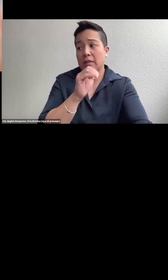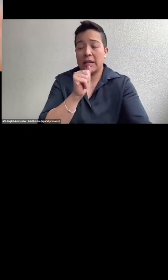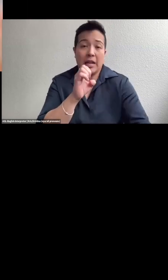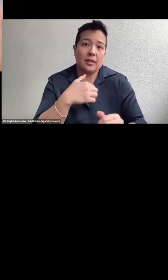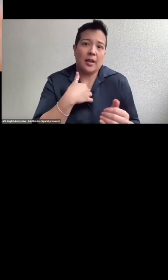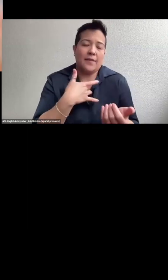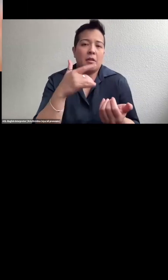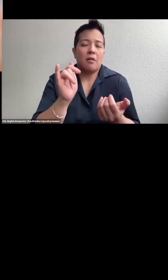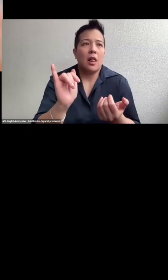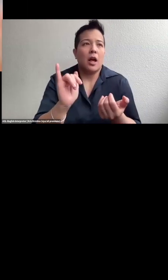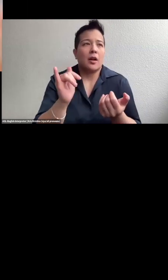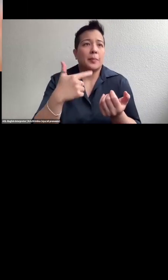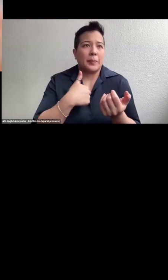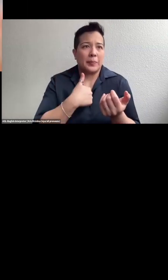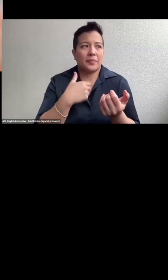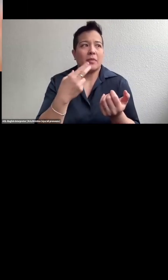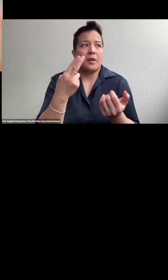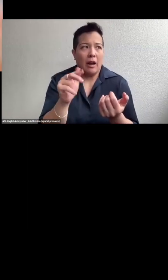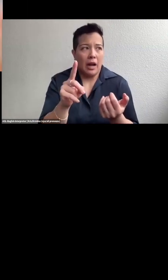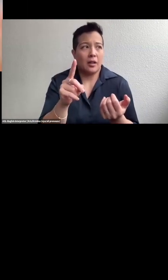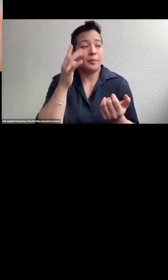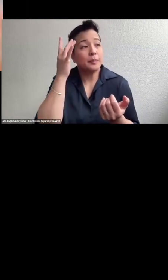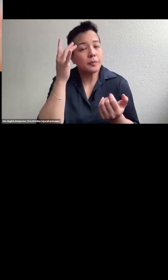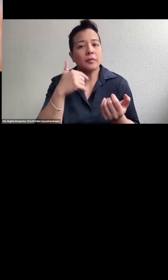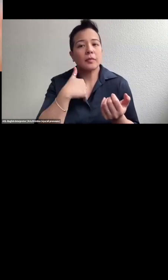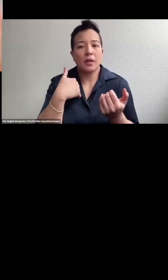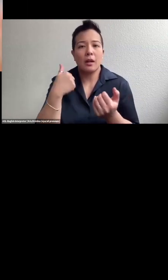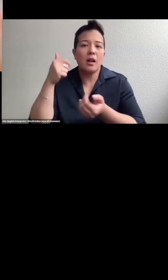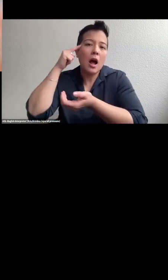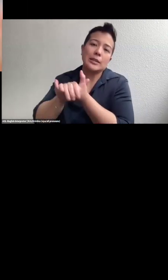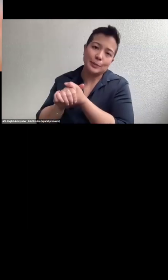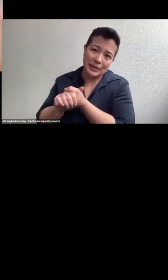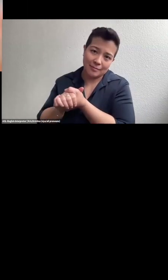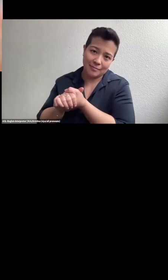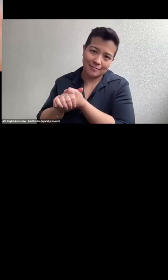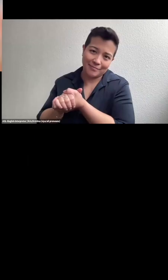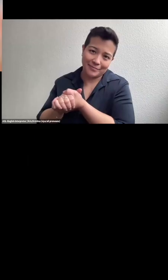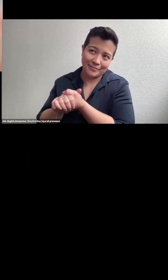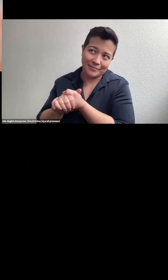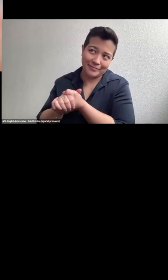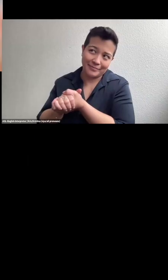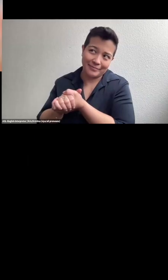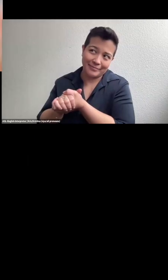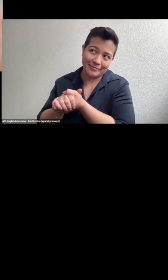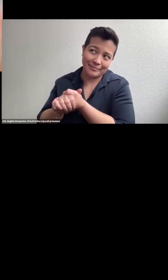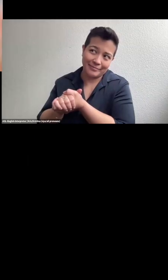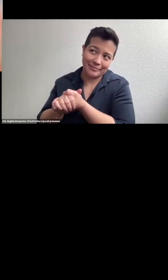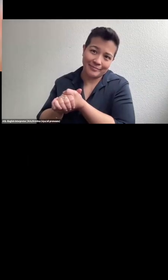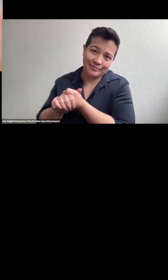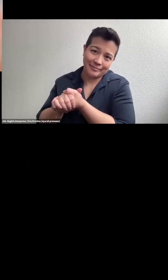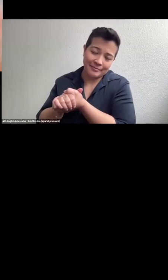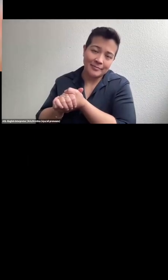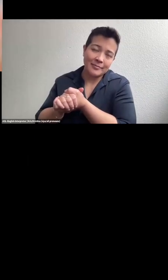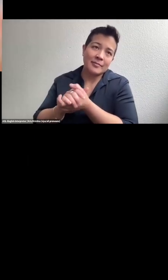I had, because I had a husband, and my husband